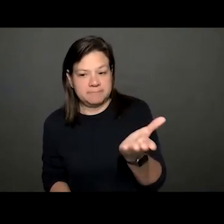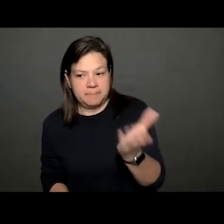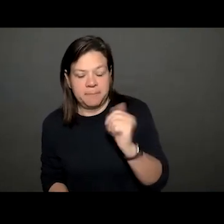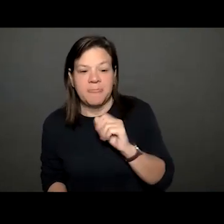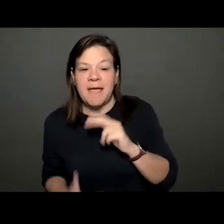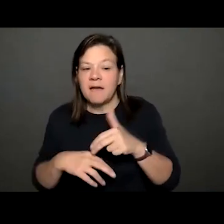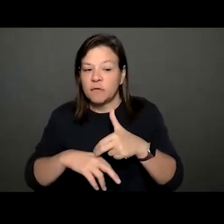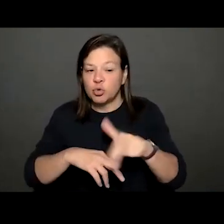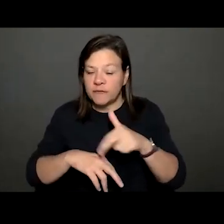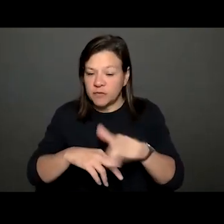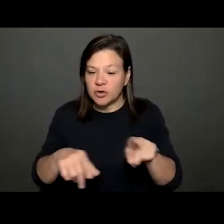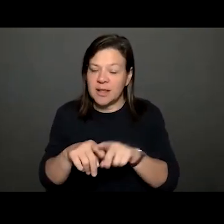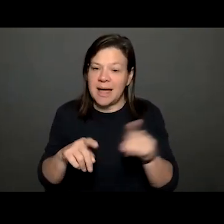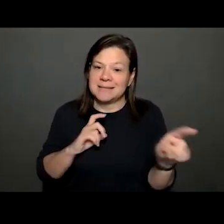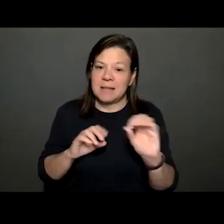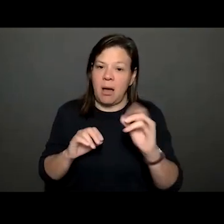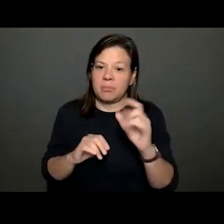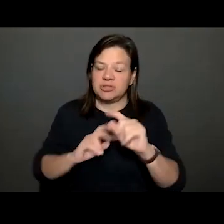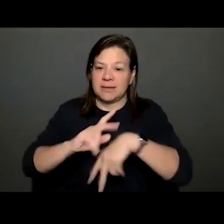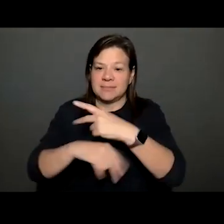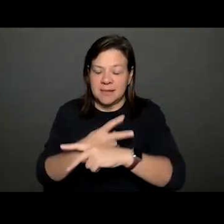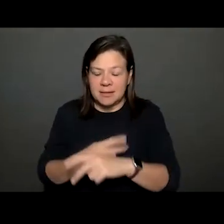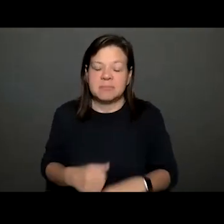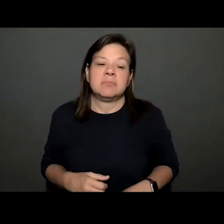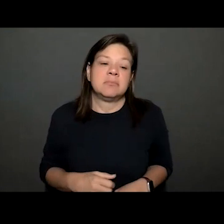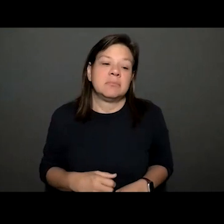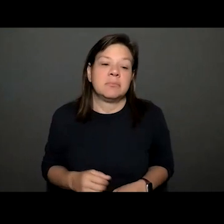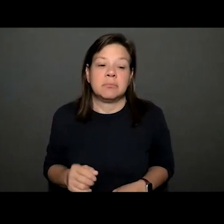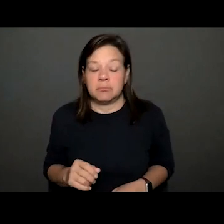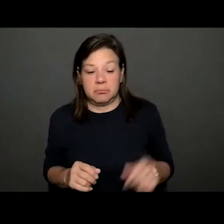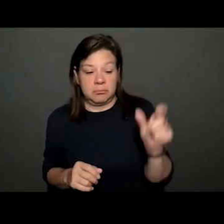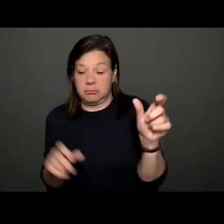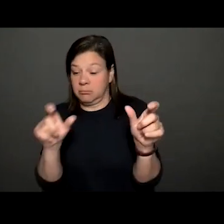AND YOU SEE ON THE RIGHT ASSOCIATED WITH TWO DIFFERENT